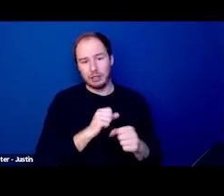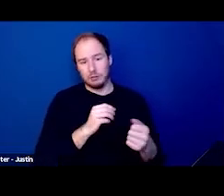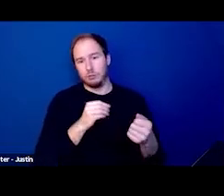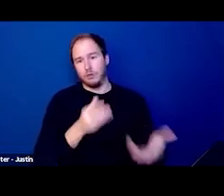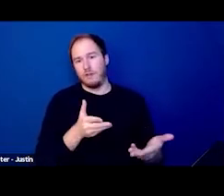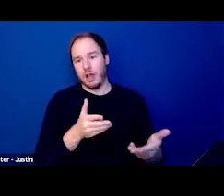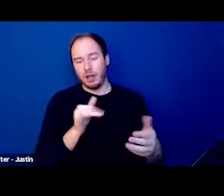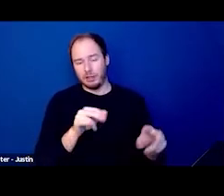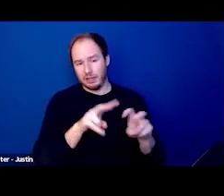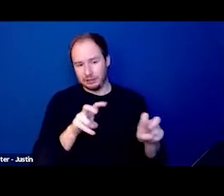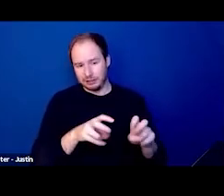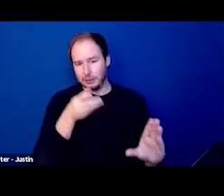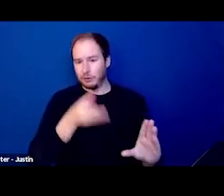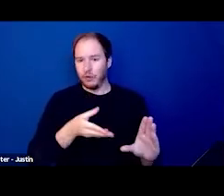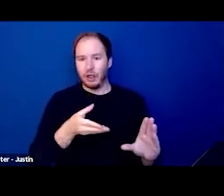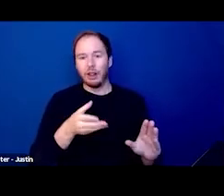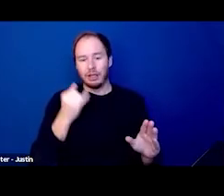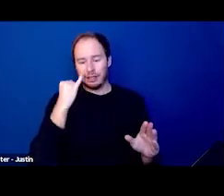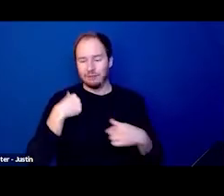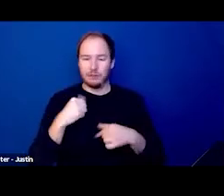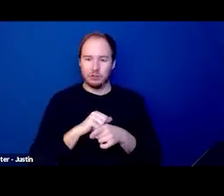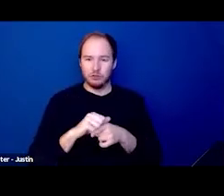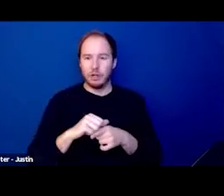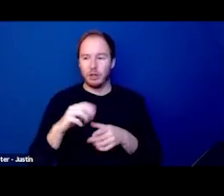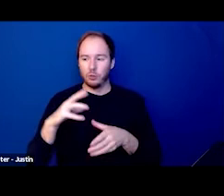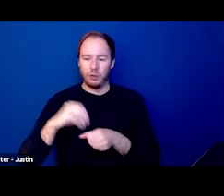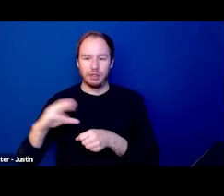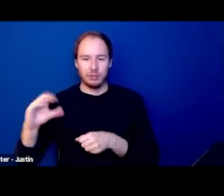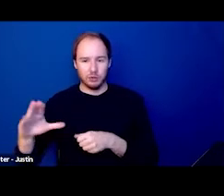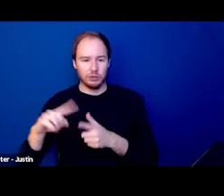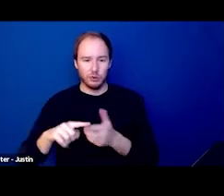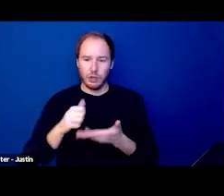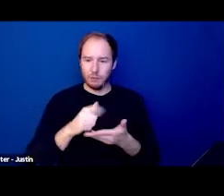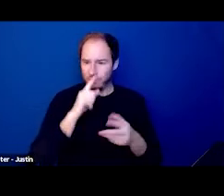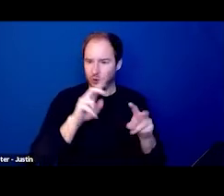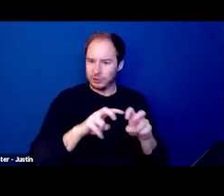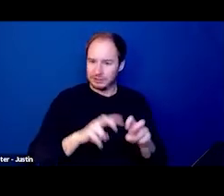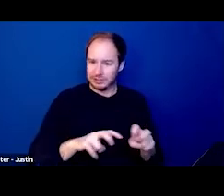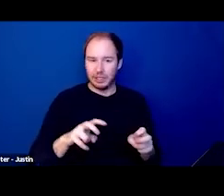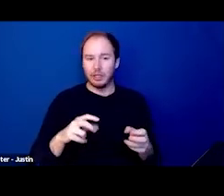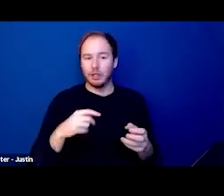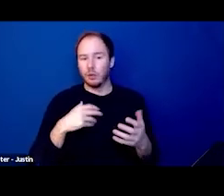to have trained folks who are assessing folks. Two pieces we really wanna focus on